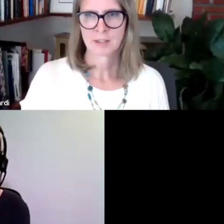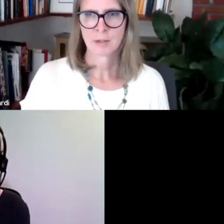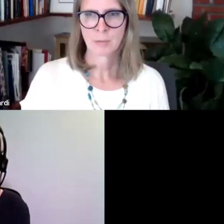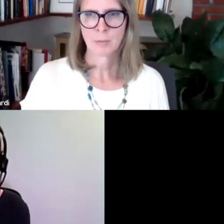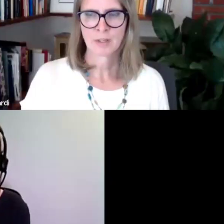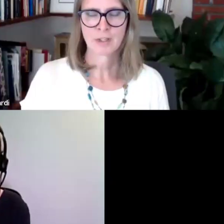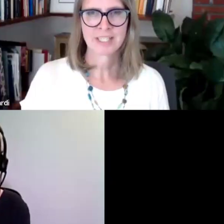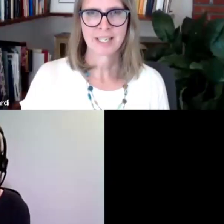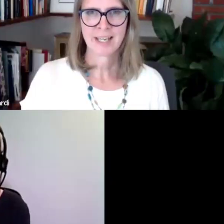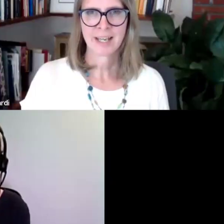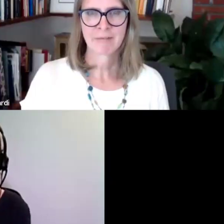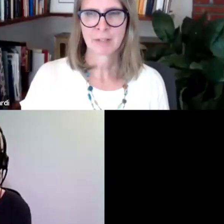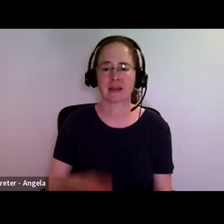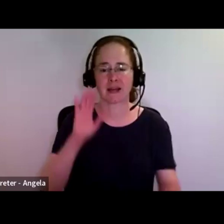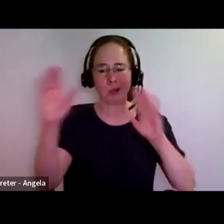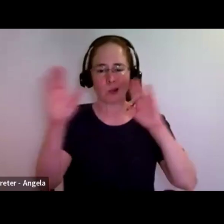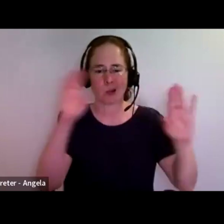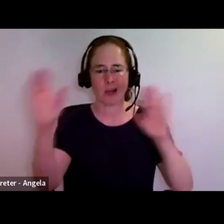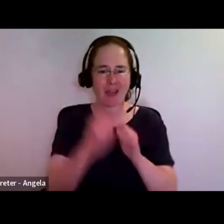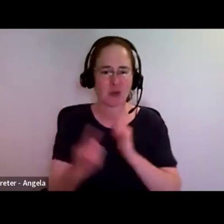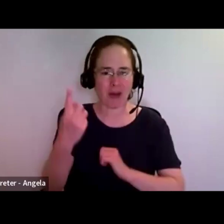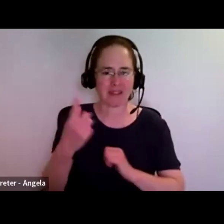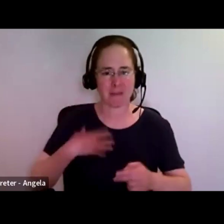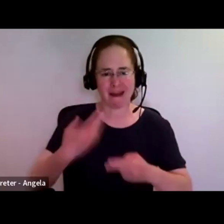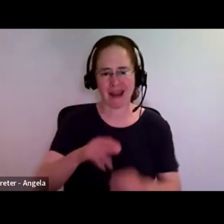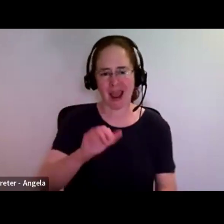Alixe Bonardi: Alex, so Good day, everyone. My name is Alex,